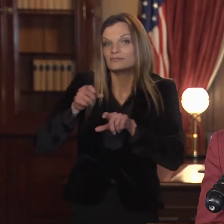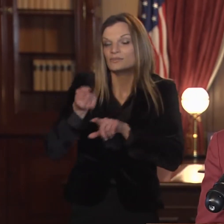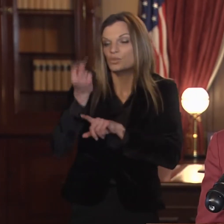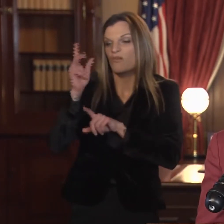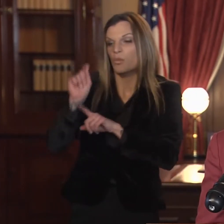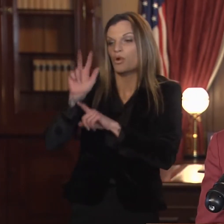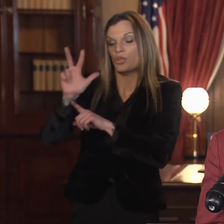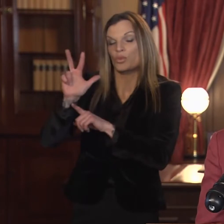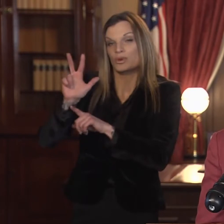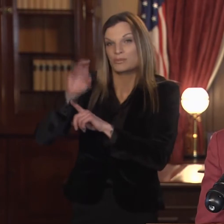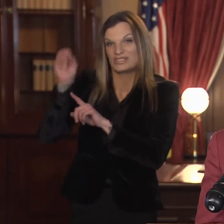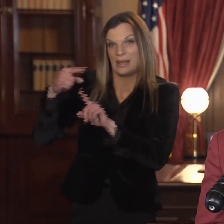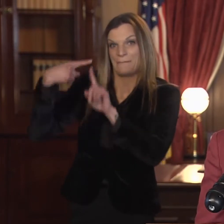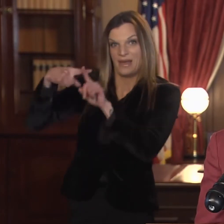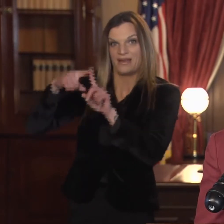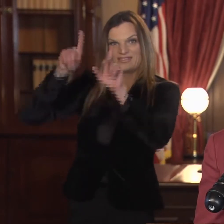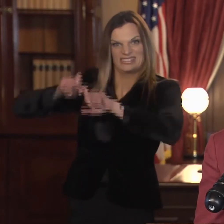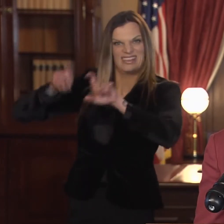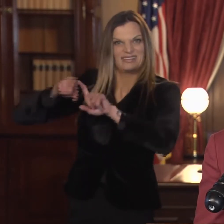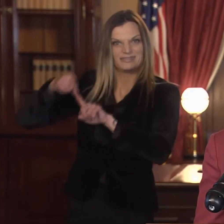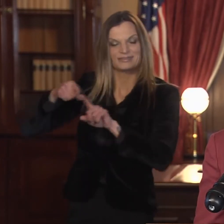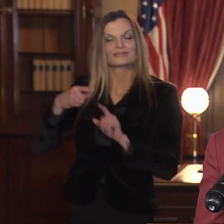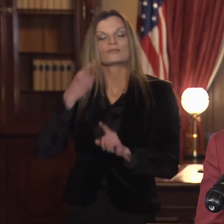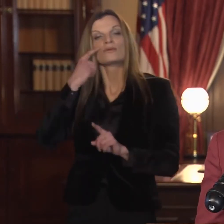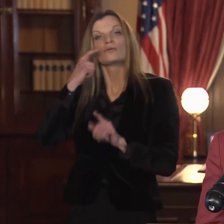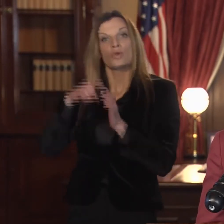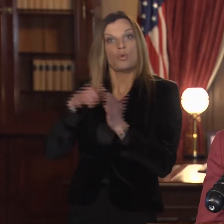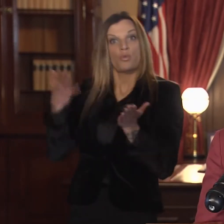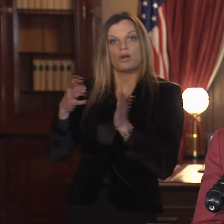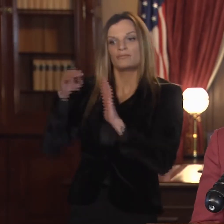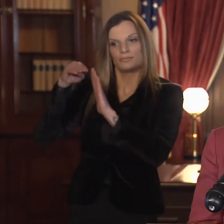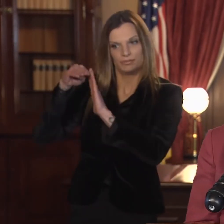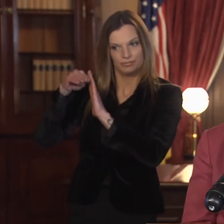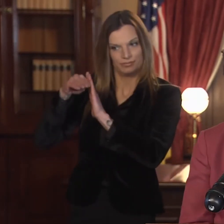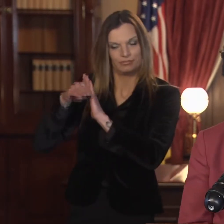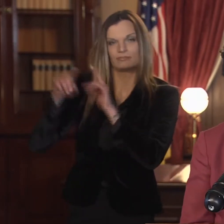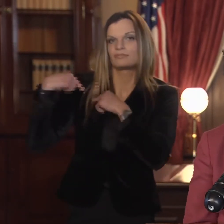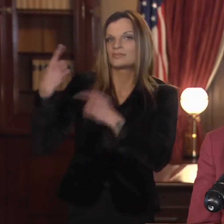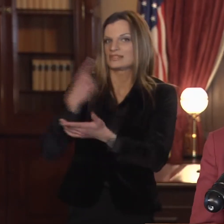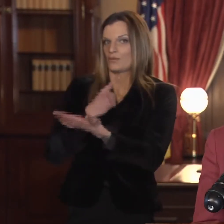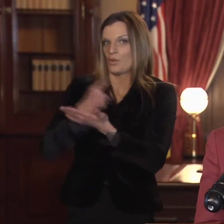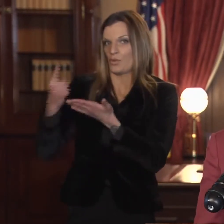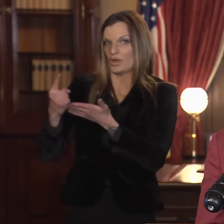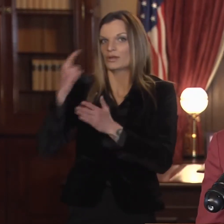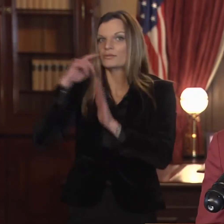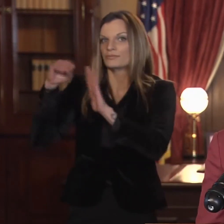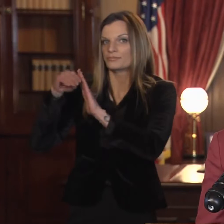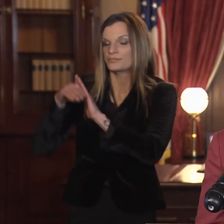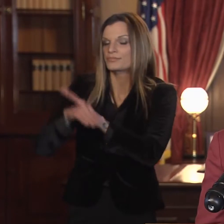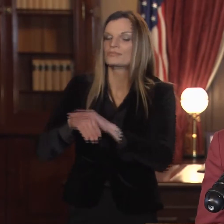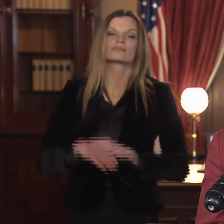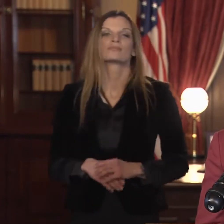HAD COVID-19 PATIENTS IN THEM. PERCENT OF TESTS COMING BACK POSITIVE IS 12.3%.